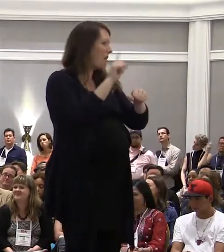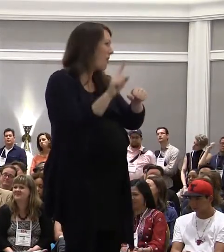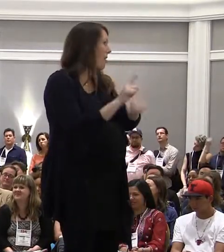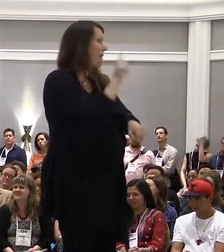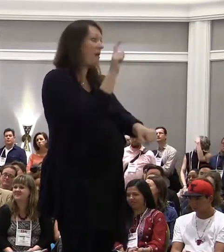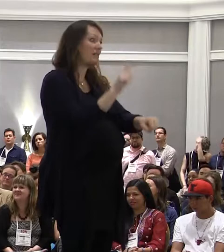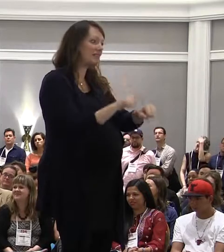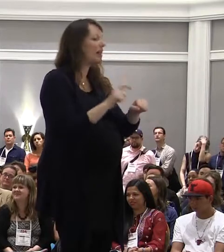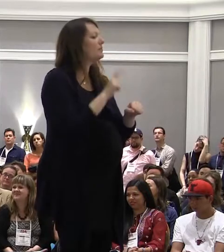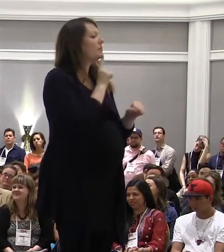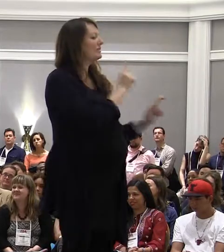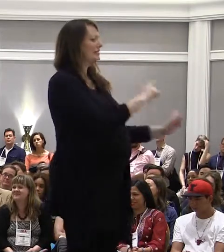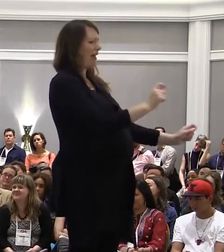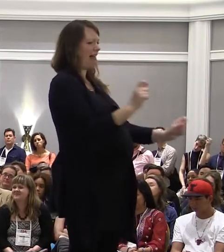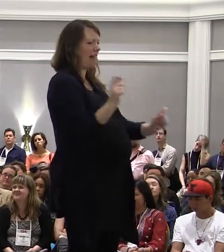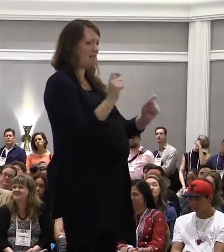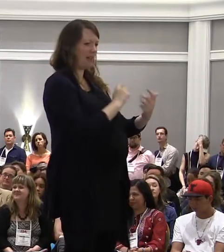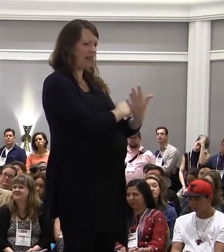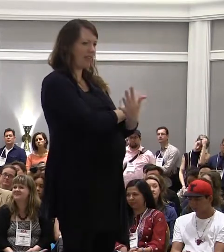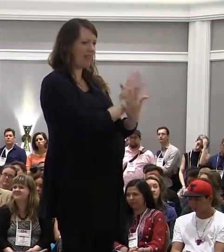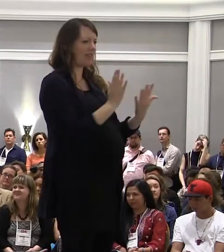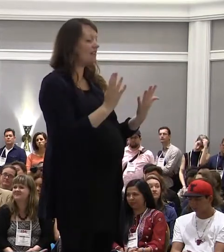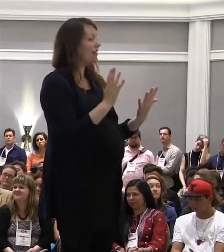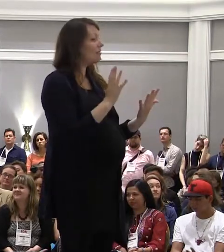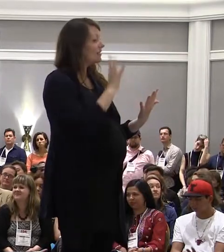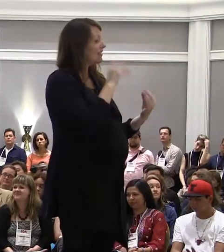We talk about the things that we do not talk about.